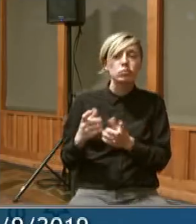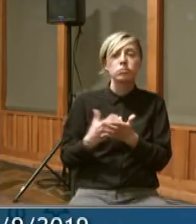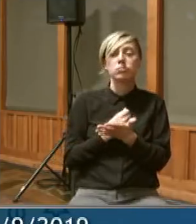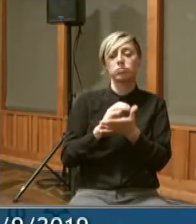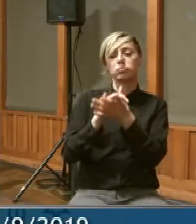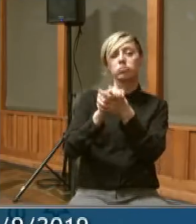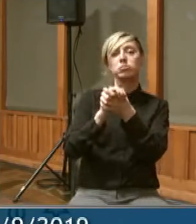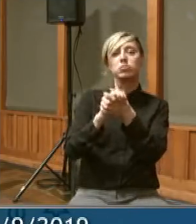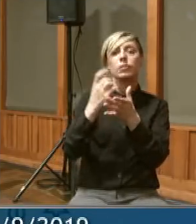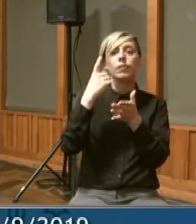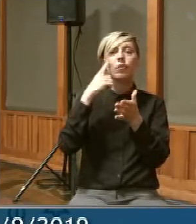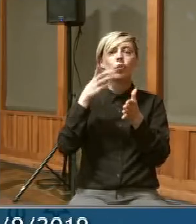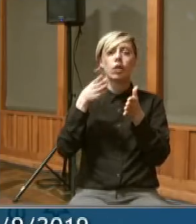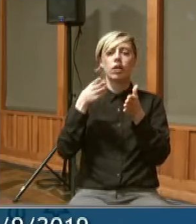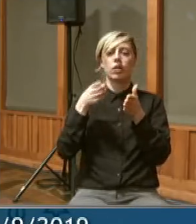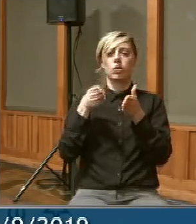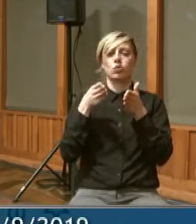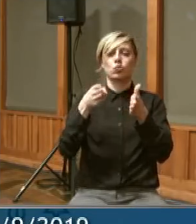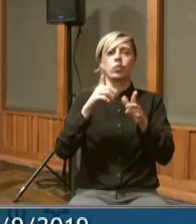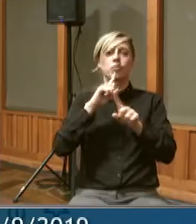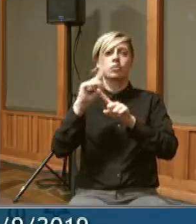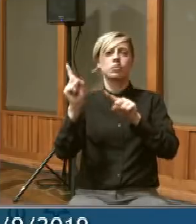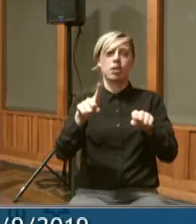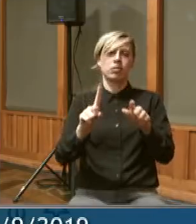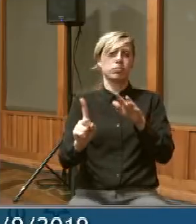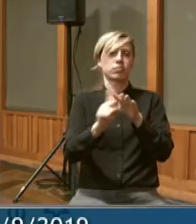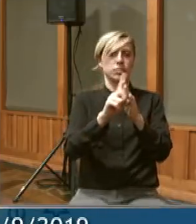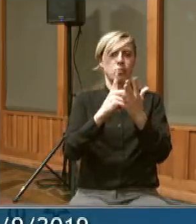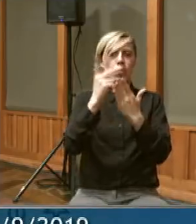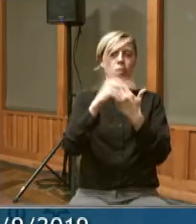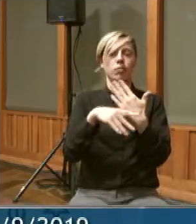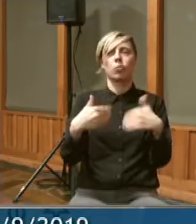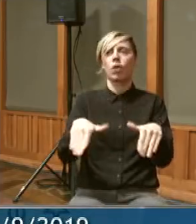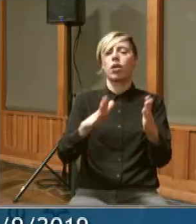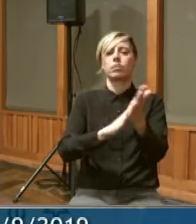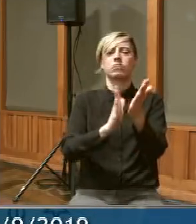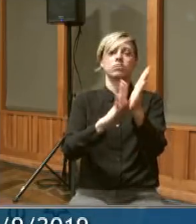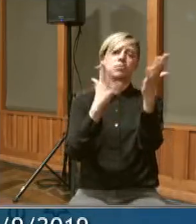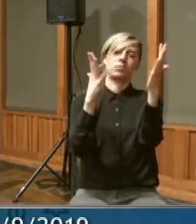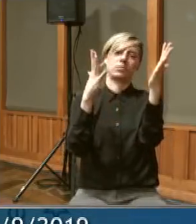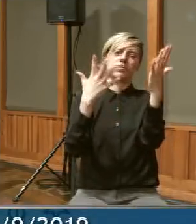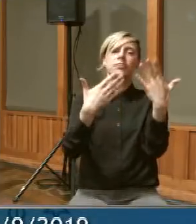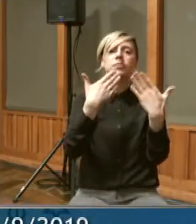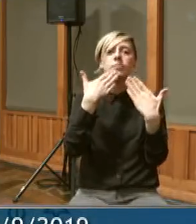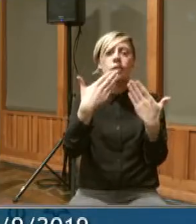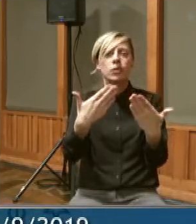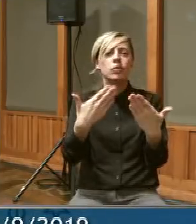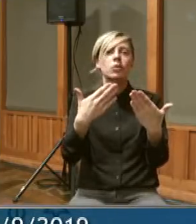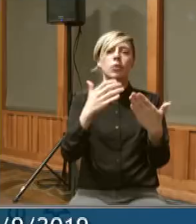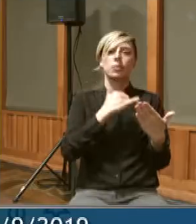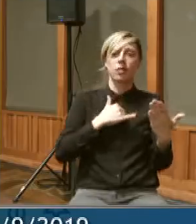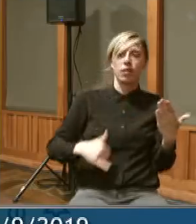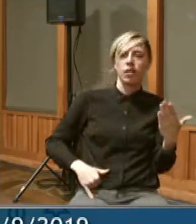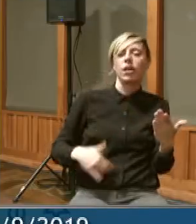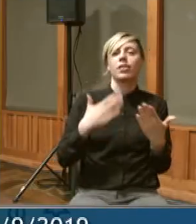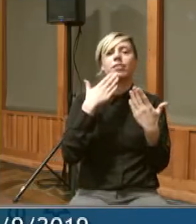THESE STAFFING CUTS AND THE EFFECT ON PEOPLE AND NEIGHBORHOODS LIKE ME. I ALSO WANT TO CONGRATULATE YOU ON THE FUNDING OF THE STREET RESPONSE PROGRAM.